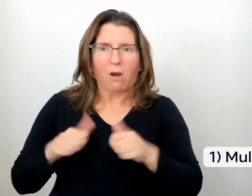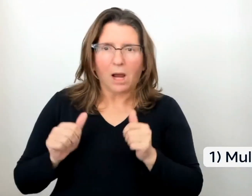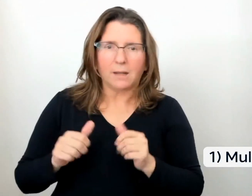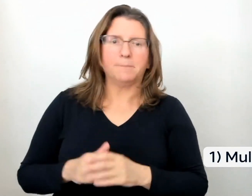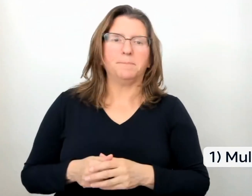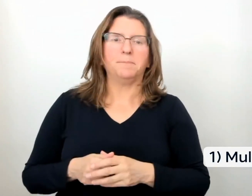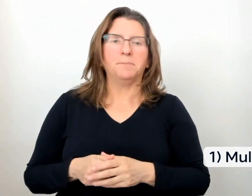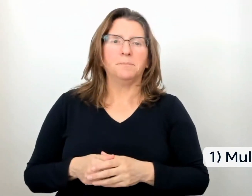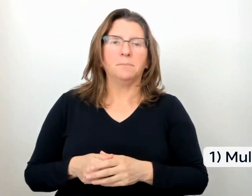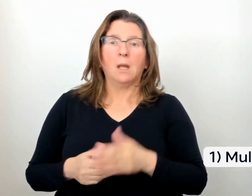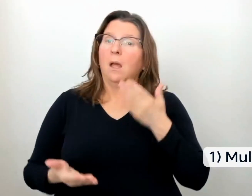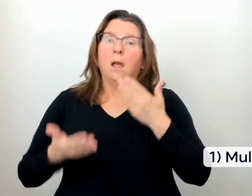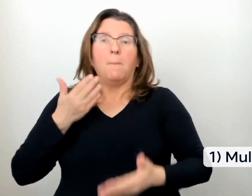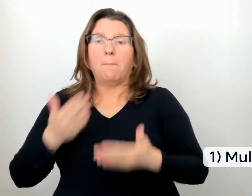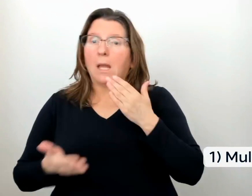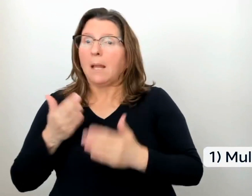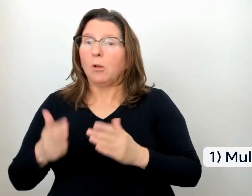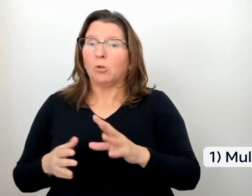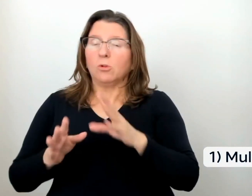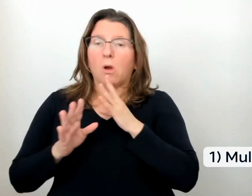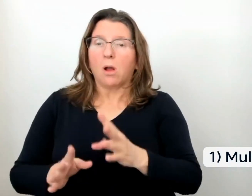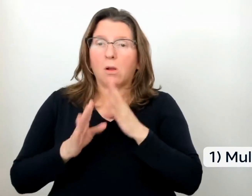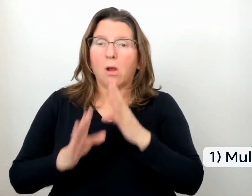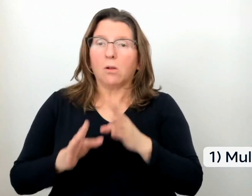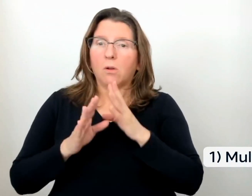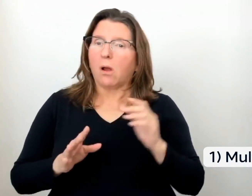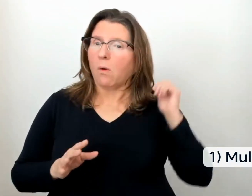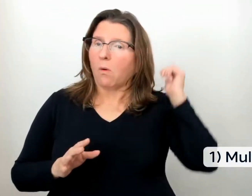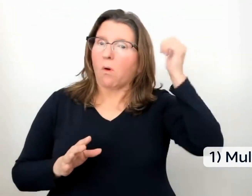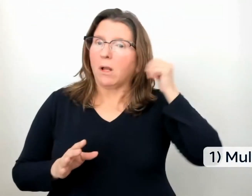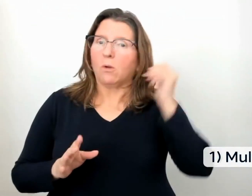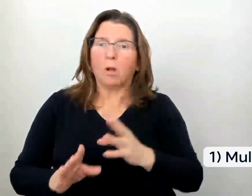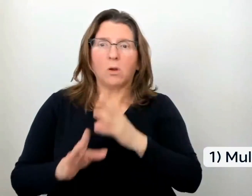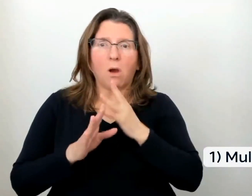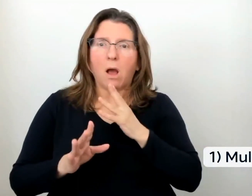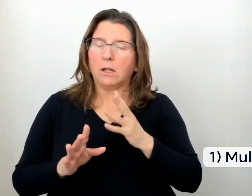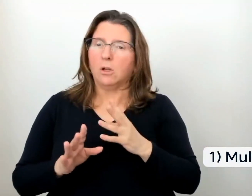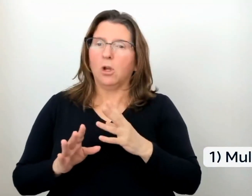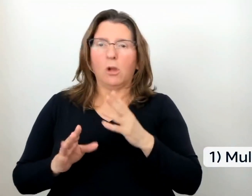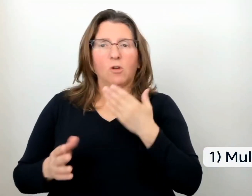Content could be presented in an auditorially rich fashion.